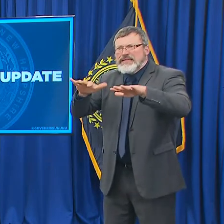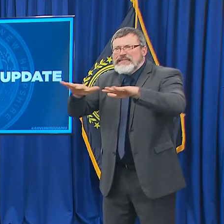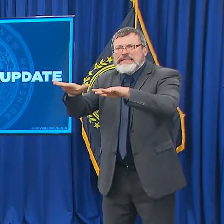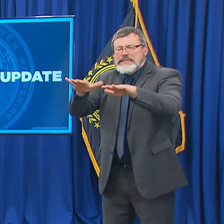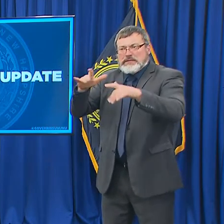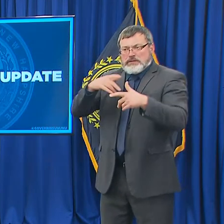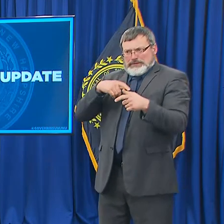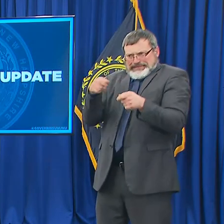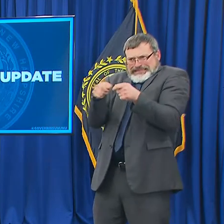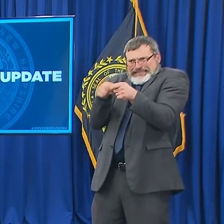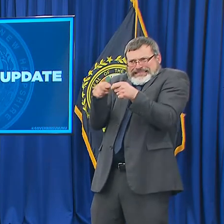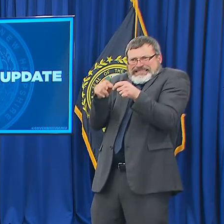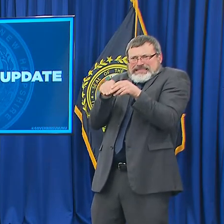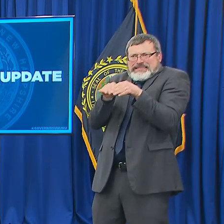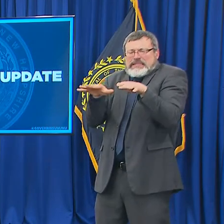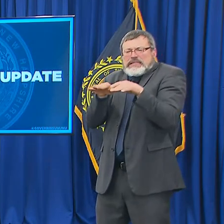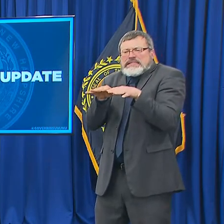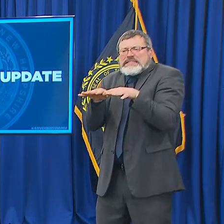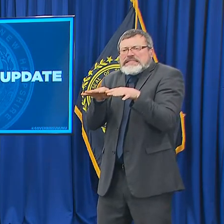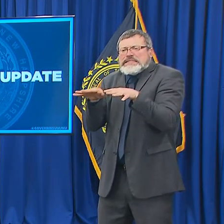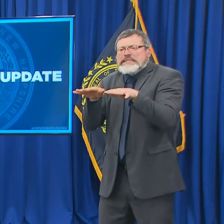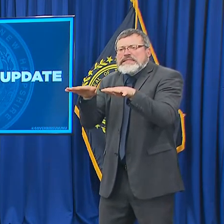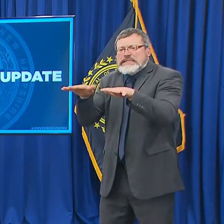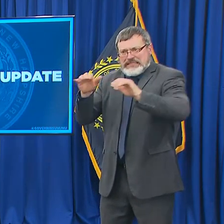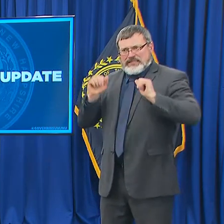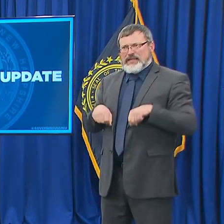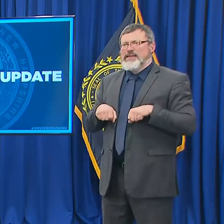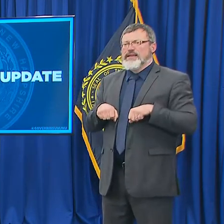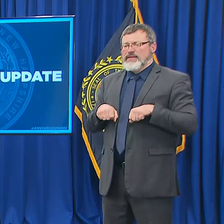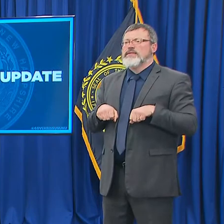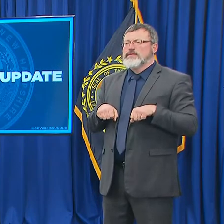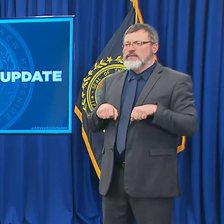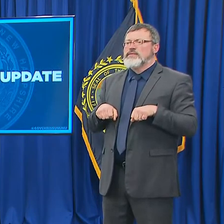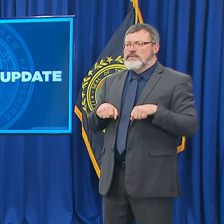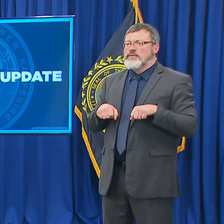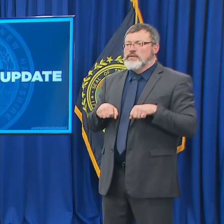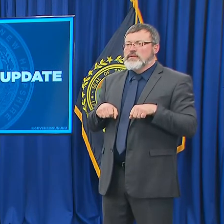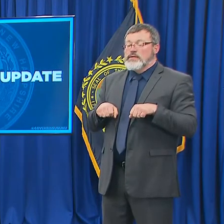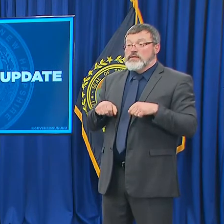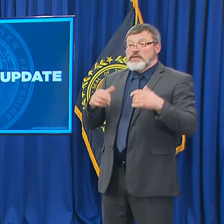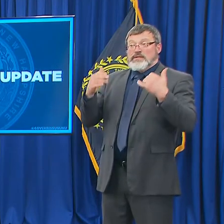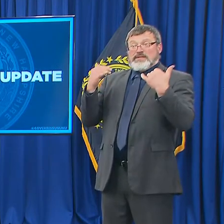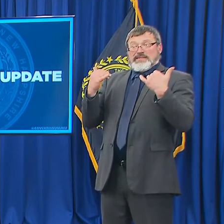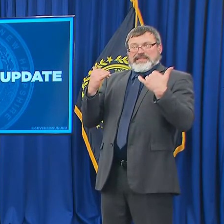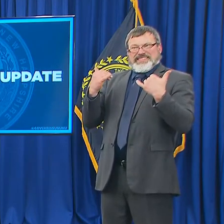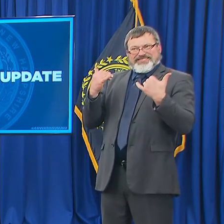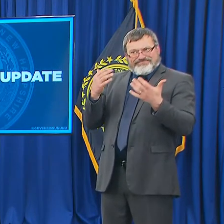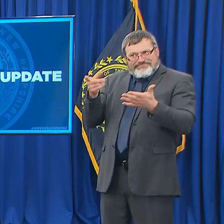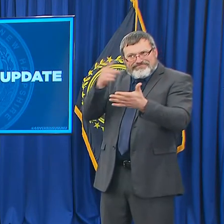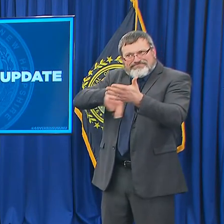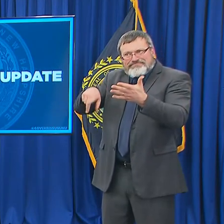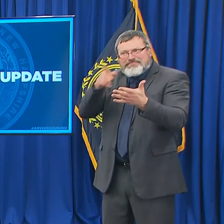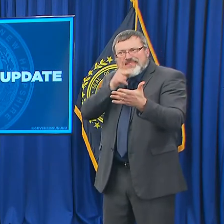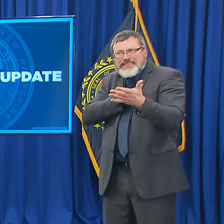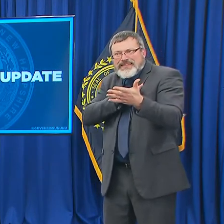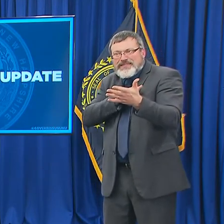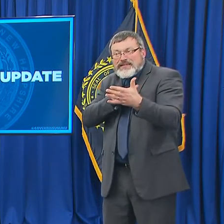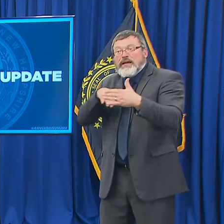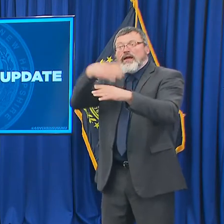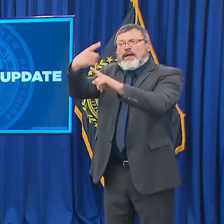facilities First once Colonial Pipeline in Fremont with Six residents and two staff Maple Leaf health care